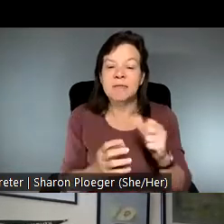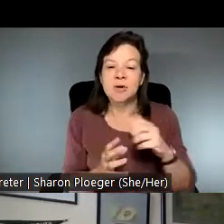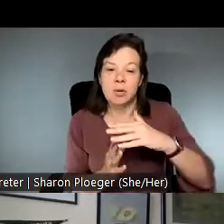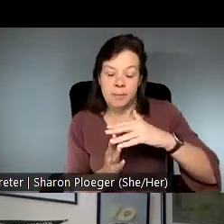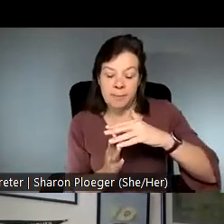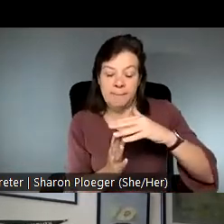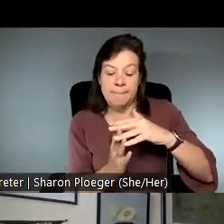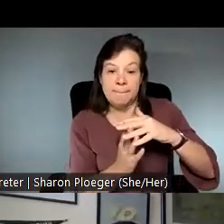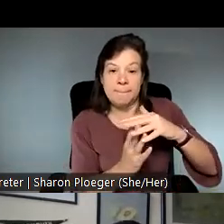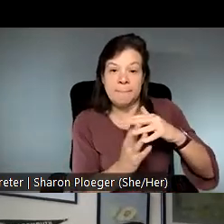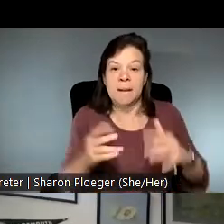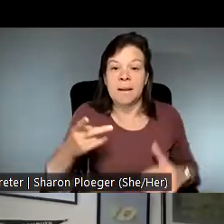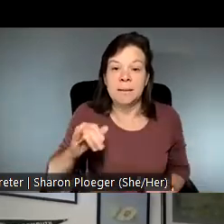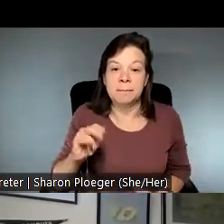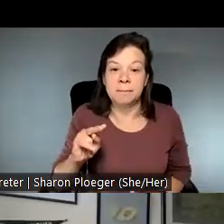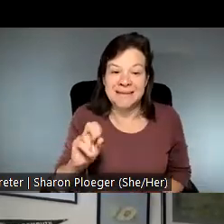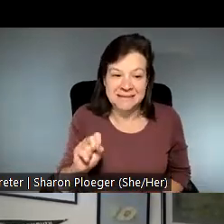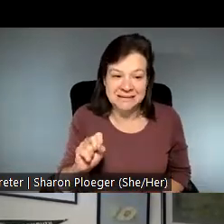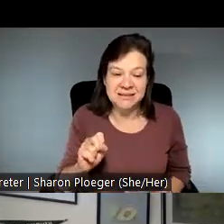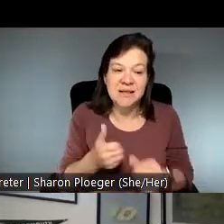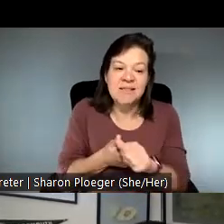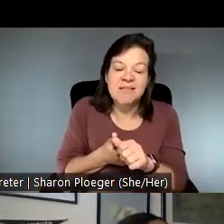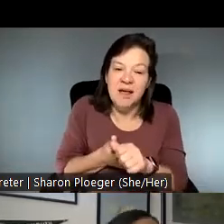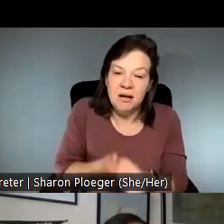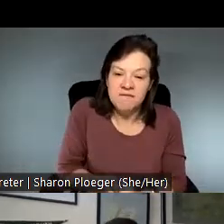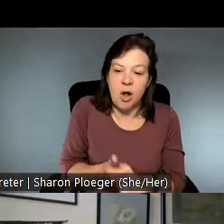in the shape of the six dots in a Braille character,